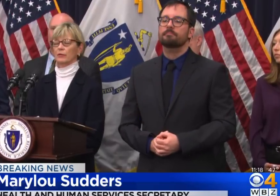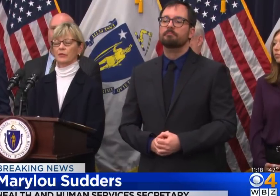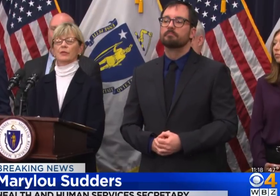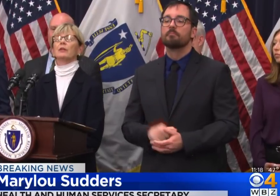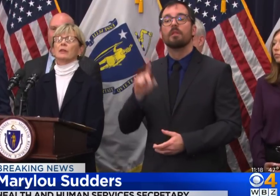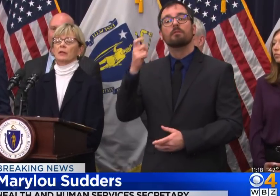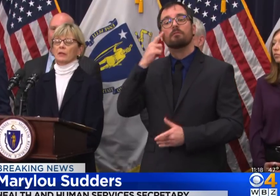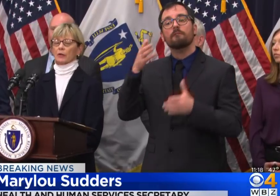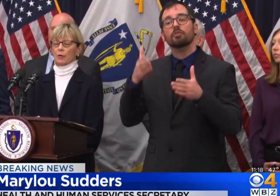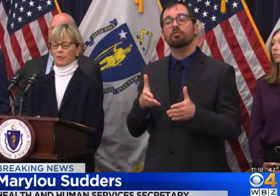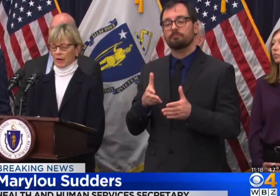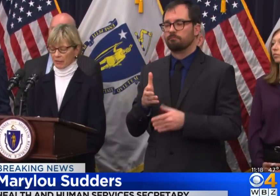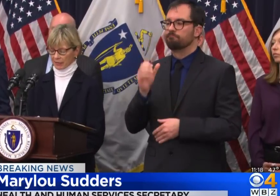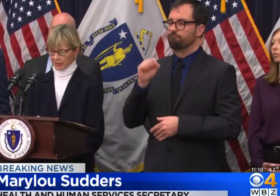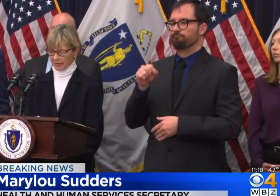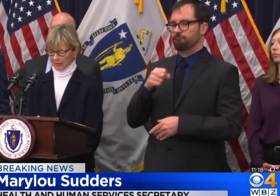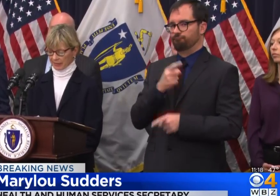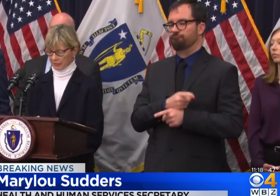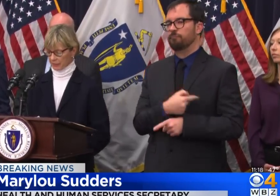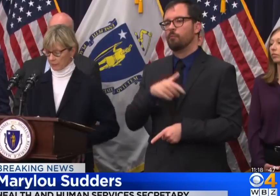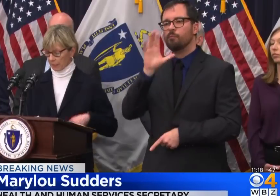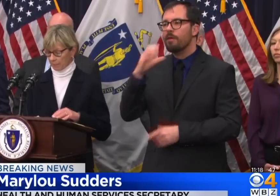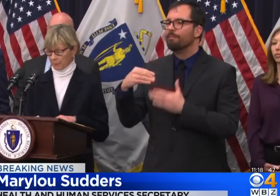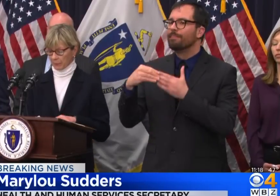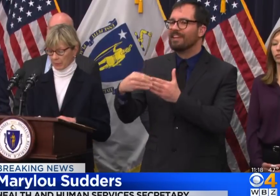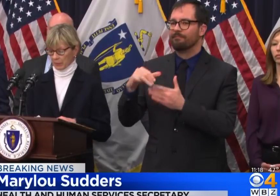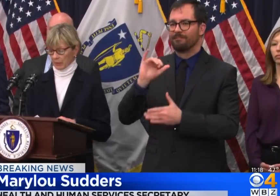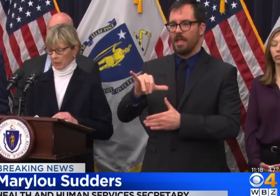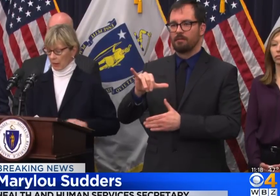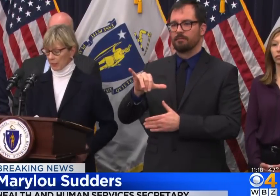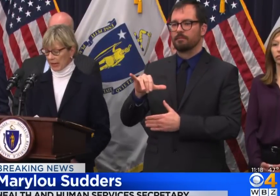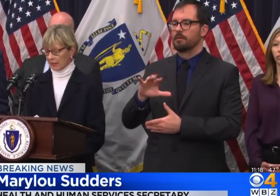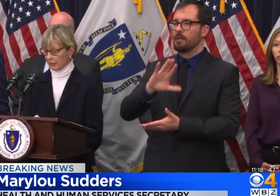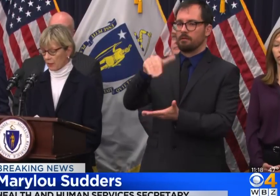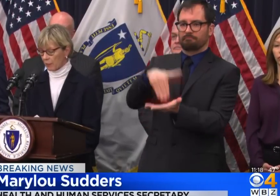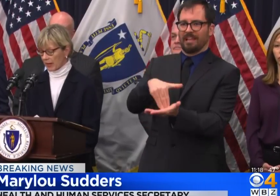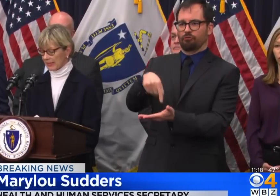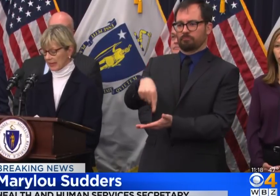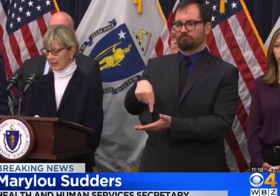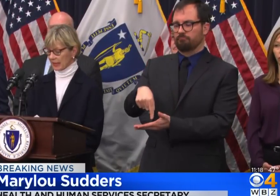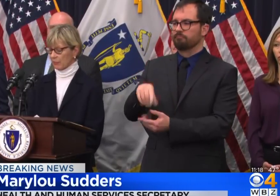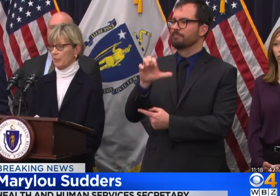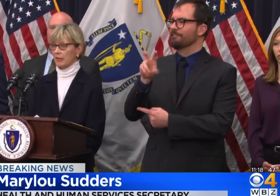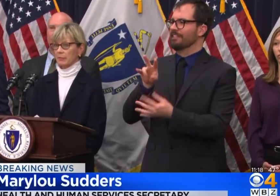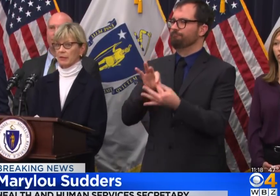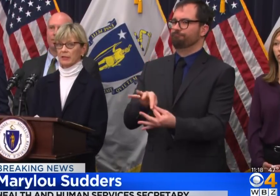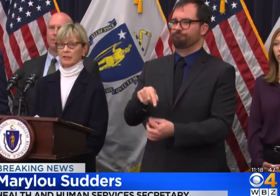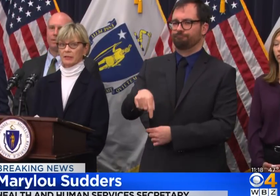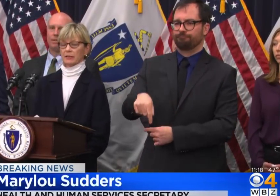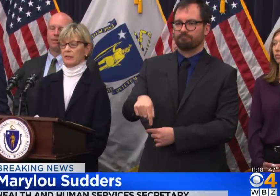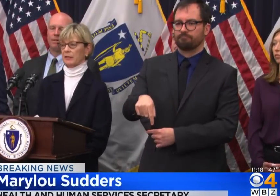AND MY COLLEAGUES IN THE CABINET. AS YOU HEARD FROM THE GOVERNOR,